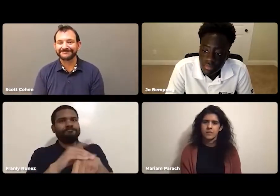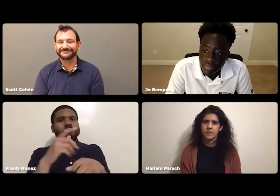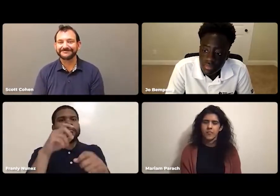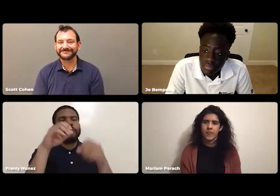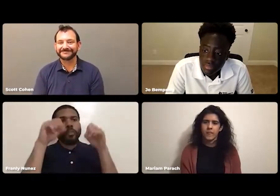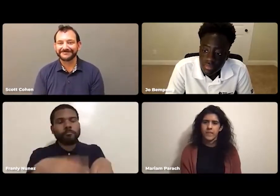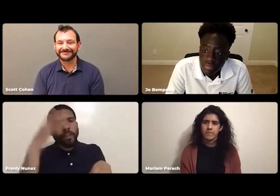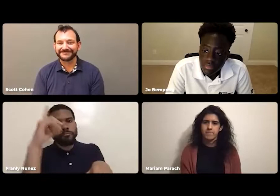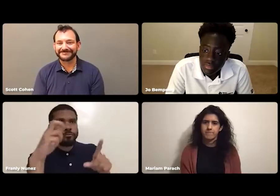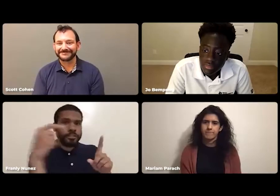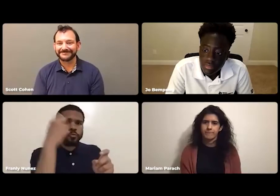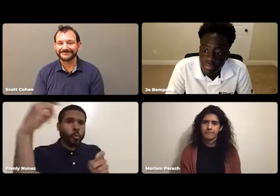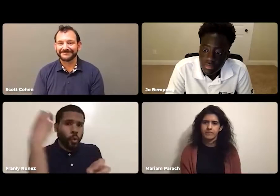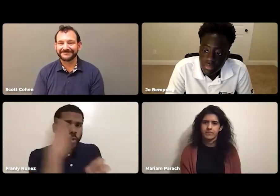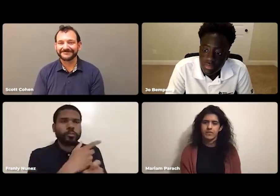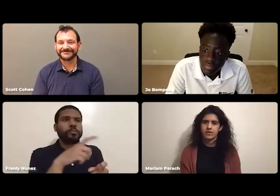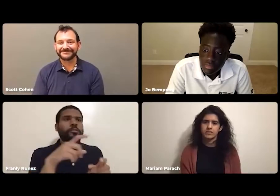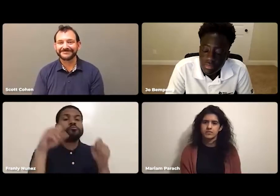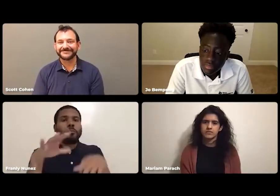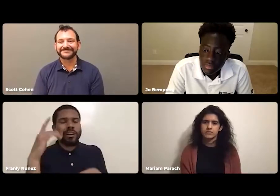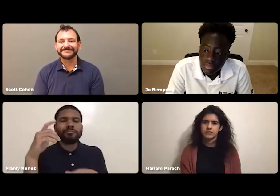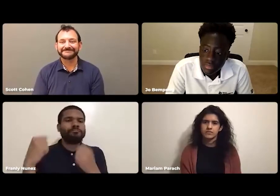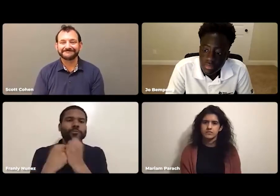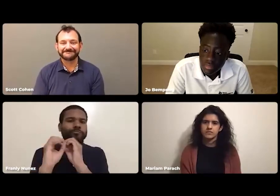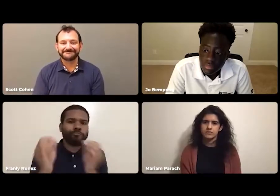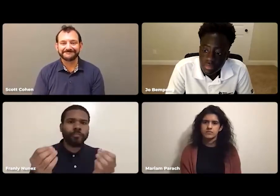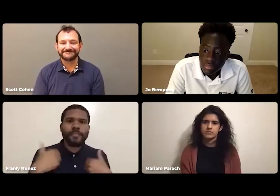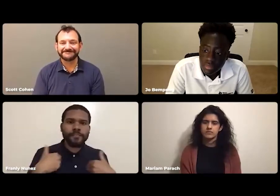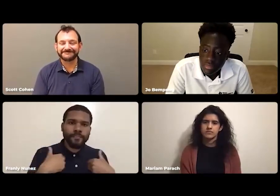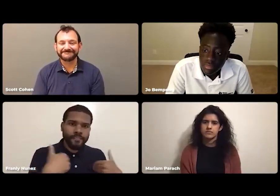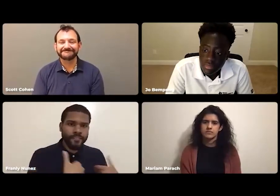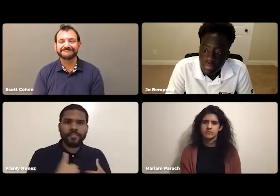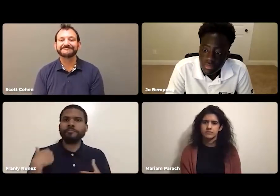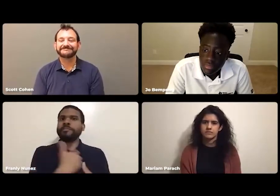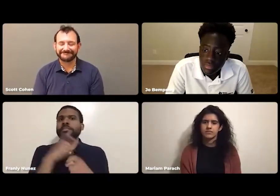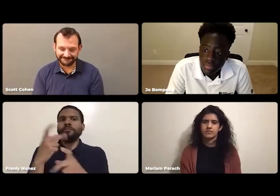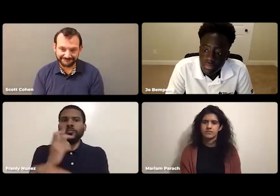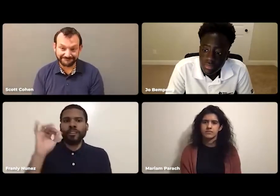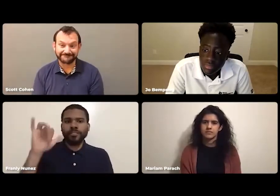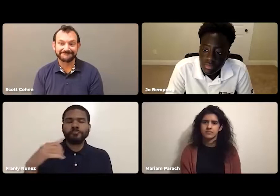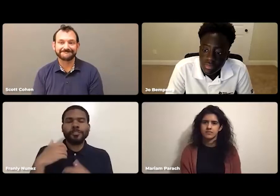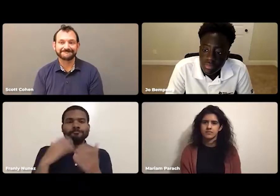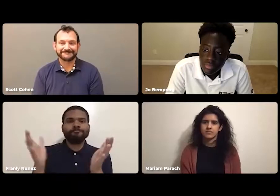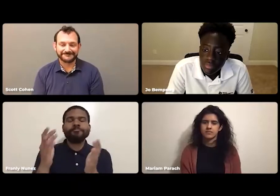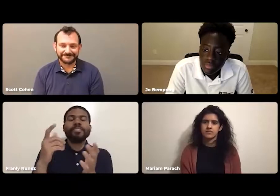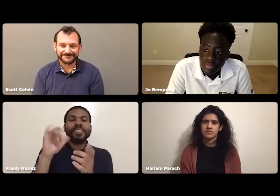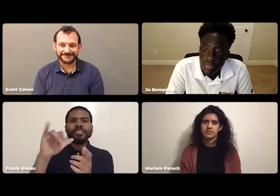Without those competitions, there's no data. That data does exist for hearing students.